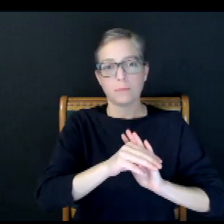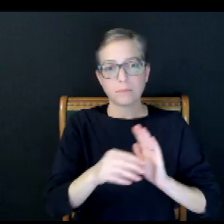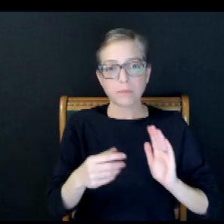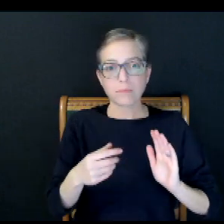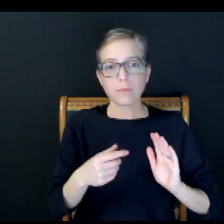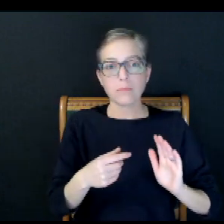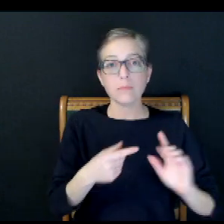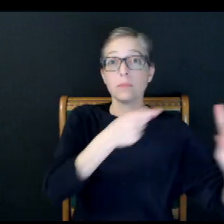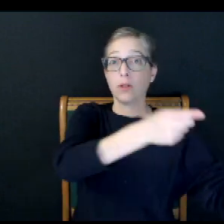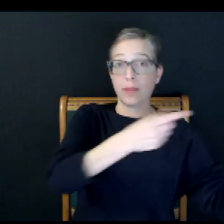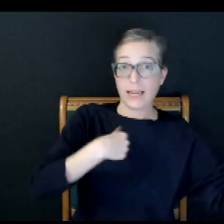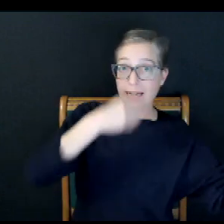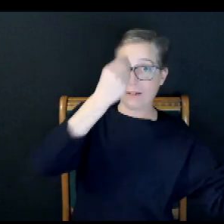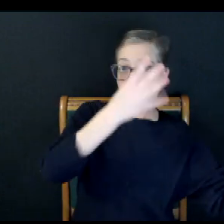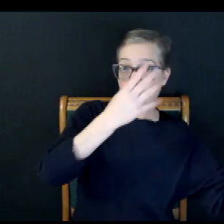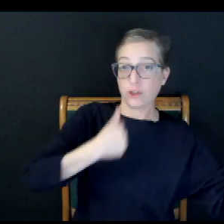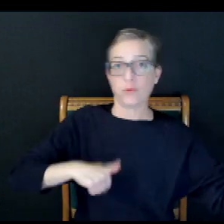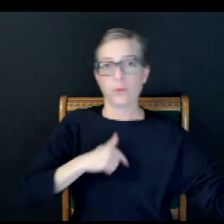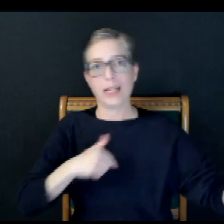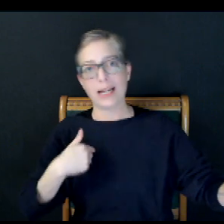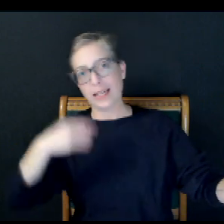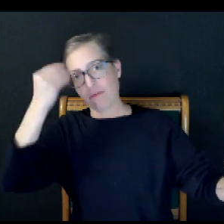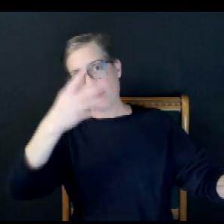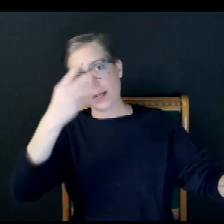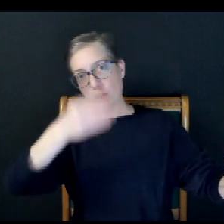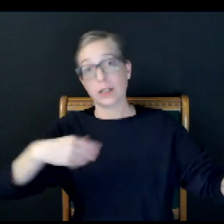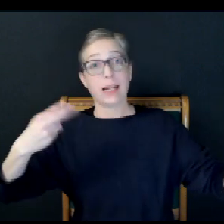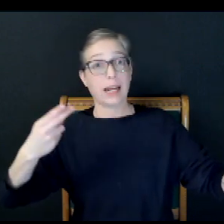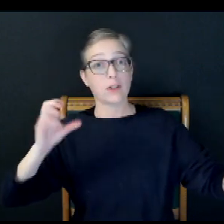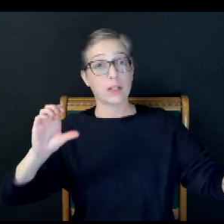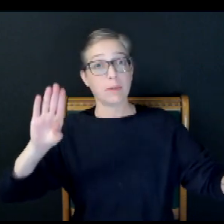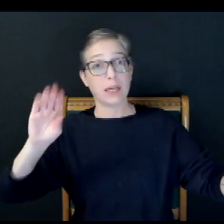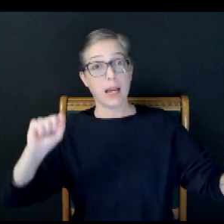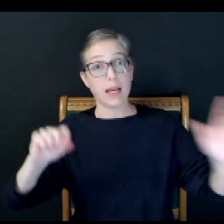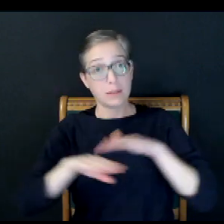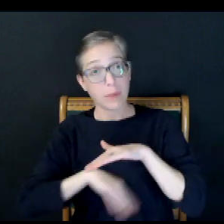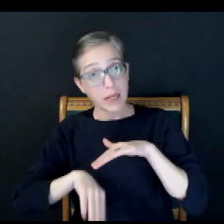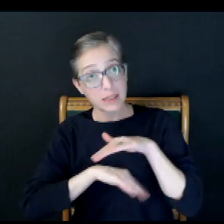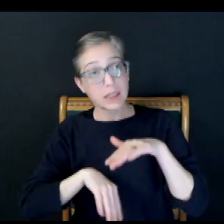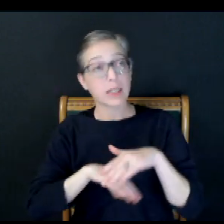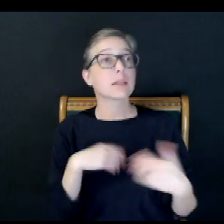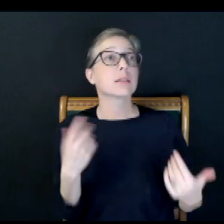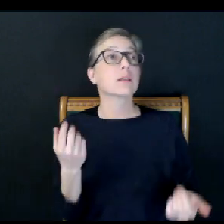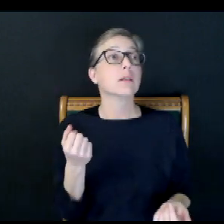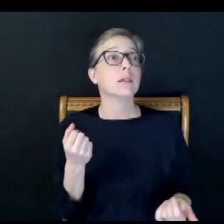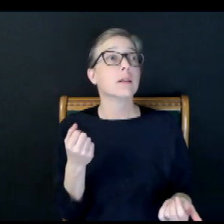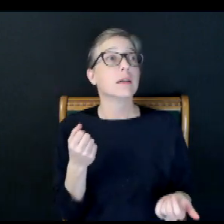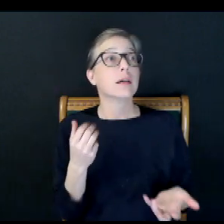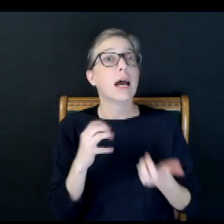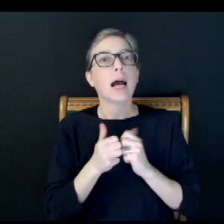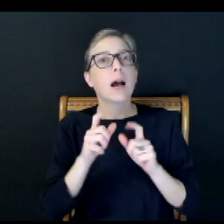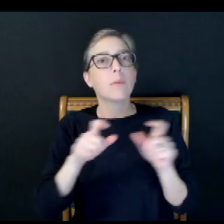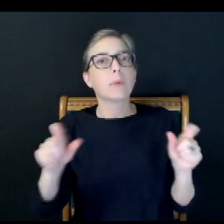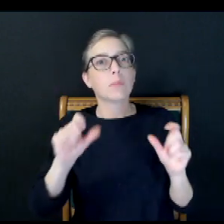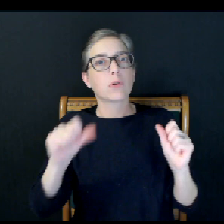Where we were really sharing what the basics of HCBS were, how people could help their communities connect with HCBS.